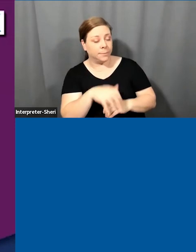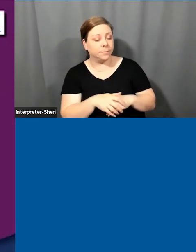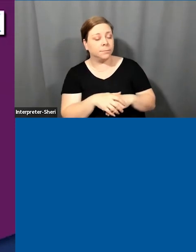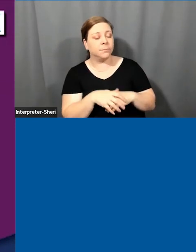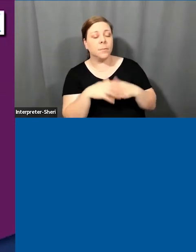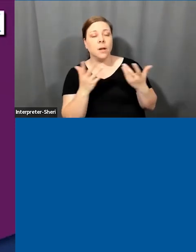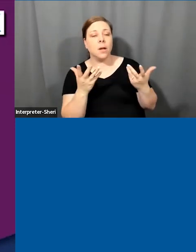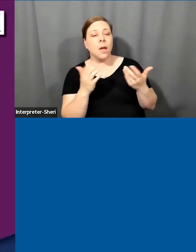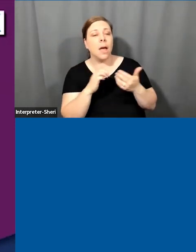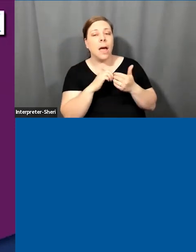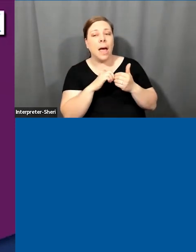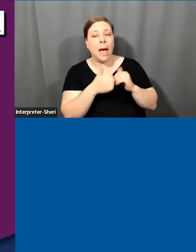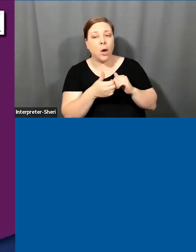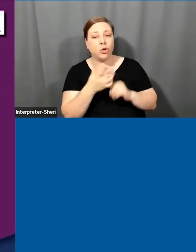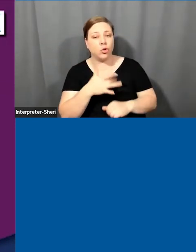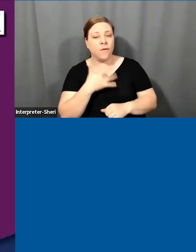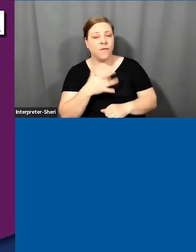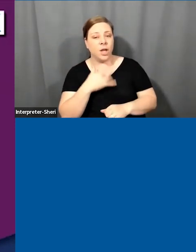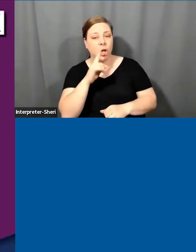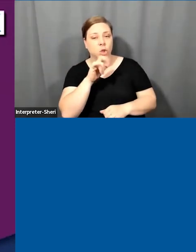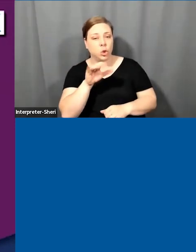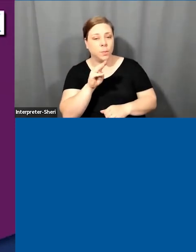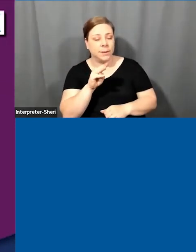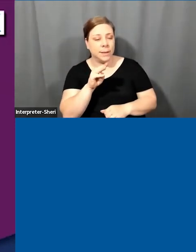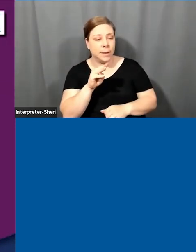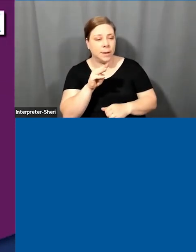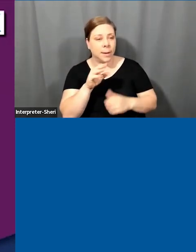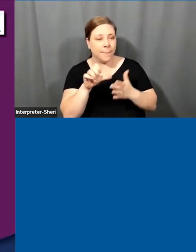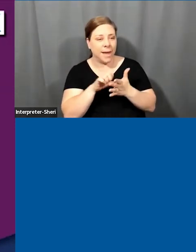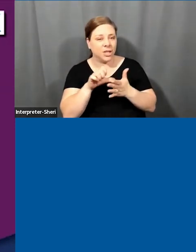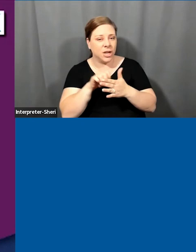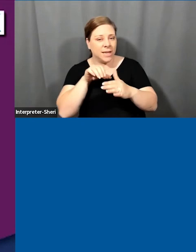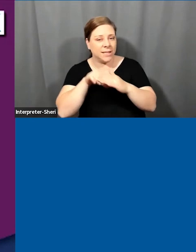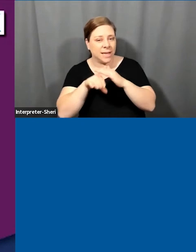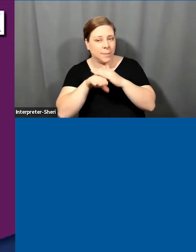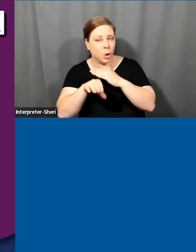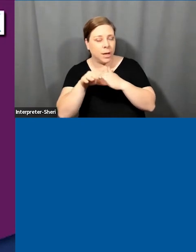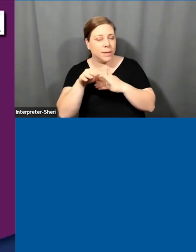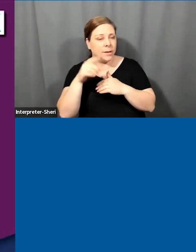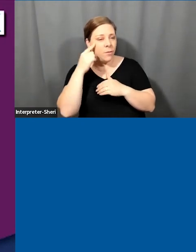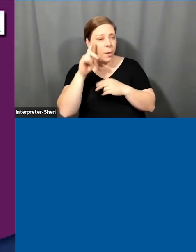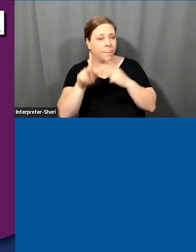Zoom's account page is for people who are visually impaired or blind?